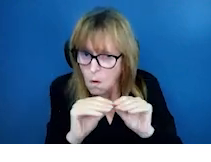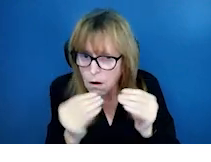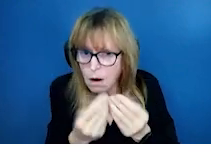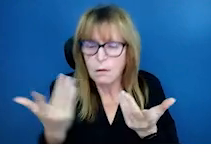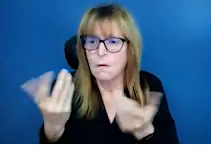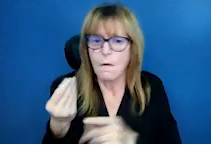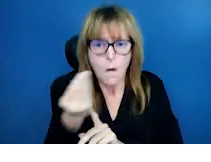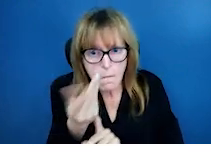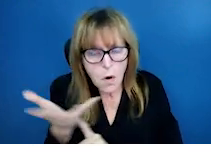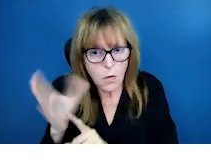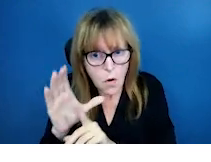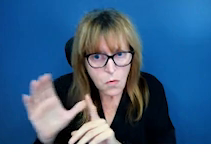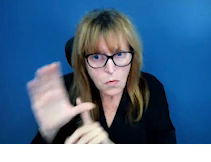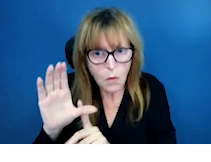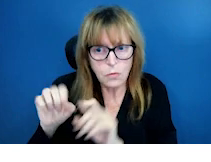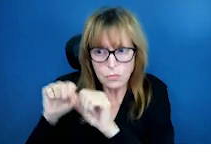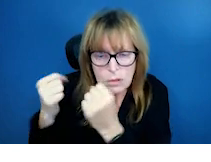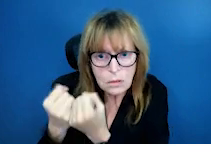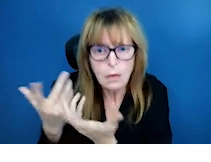post-secondary student groups or associations